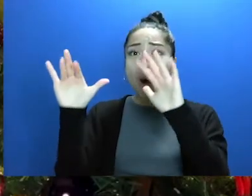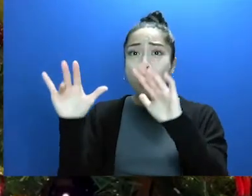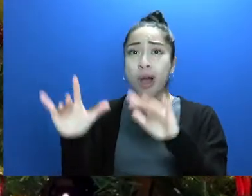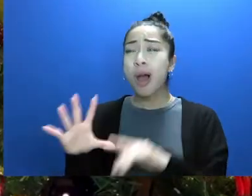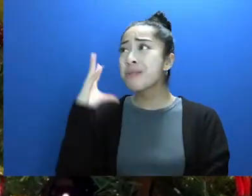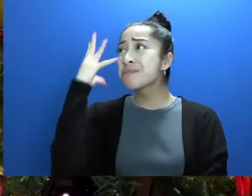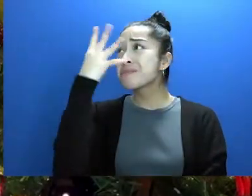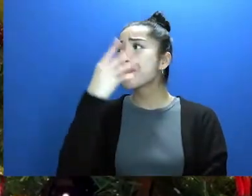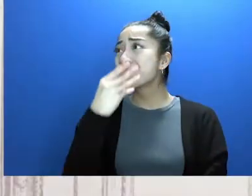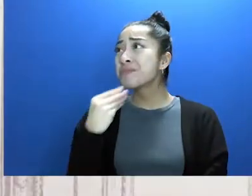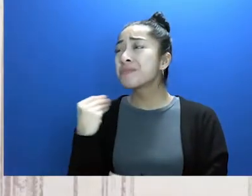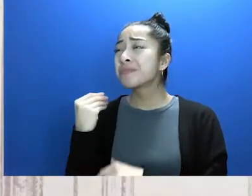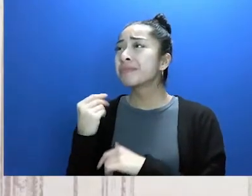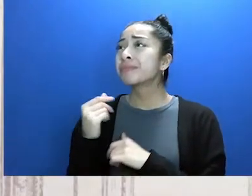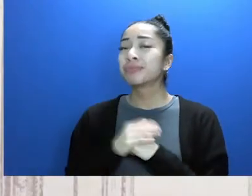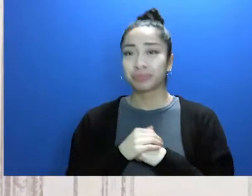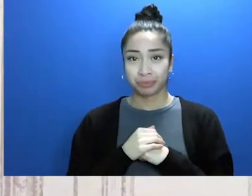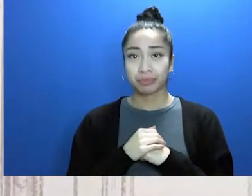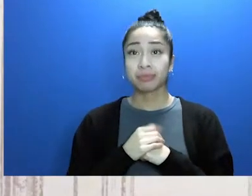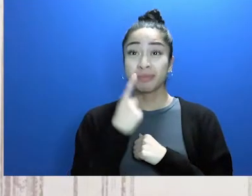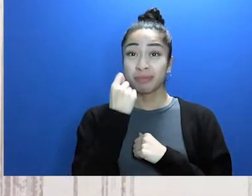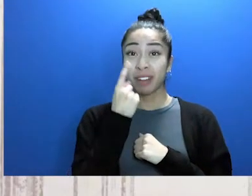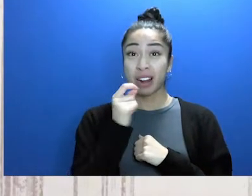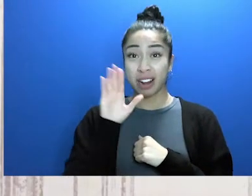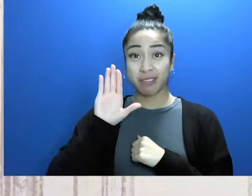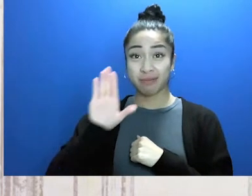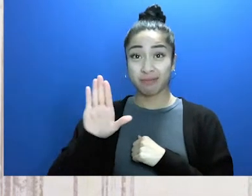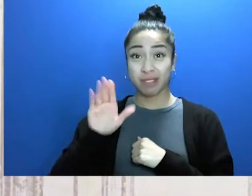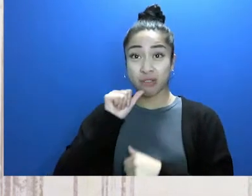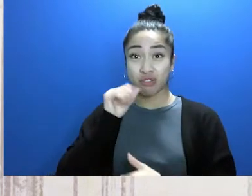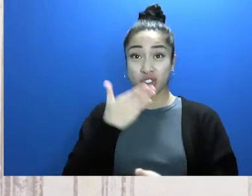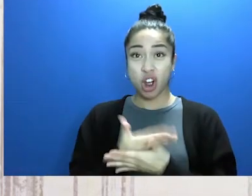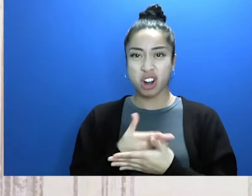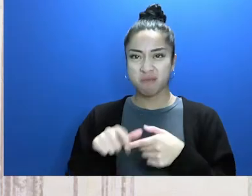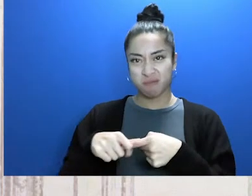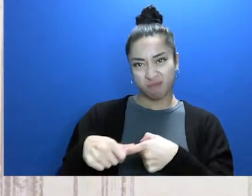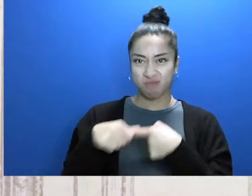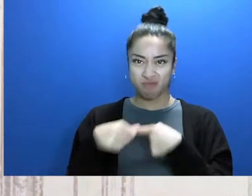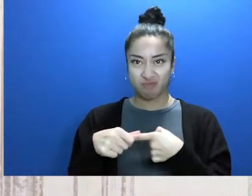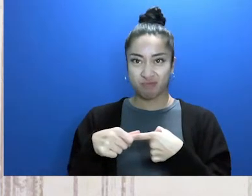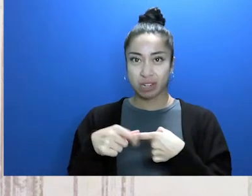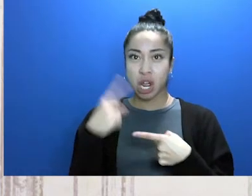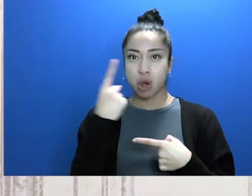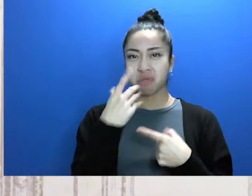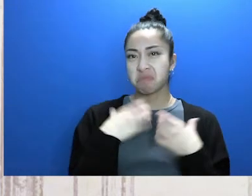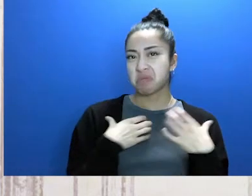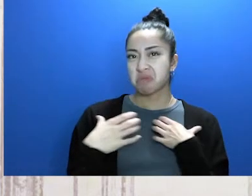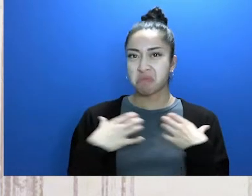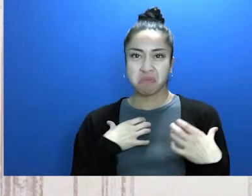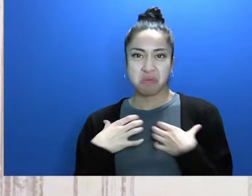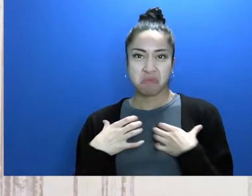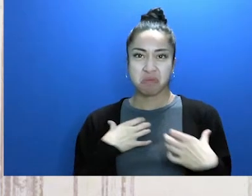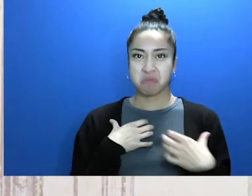well i'll accept one their daughter the brat who could make a big fuss at the drop of a hat